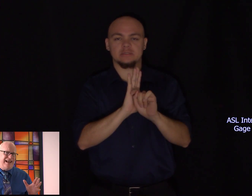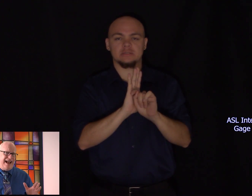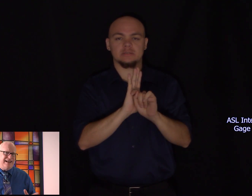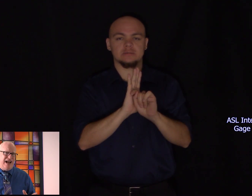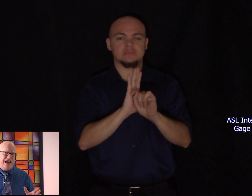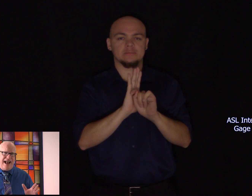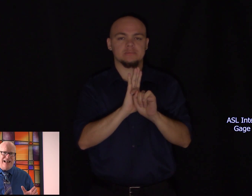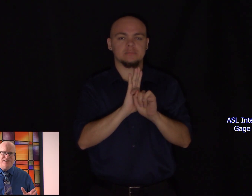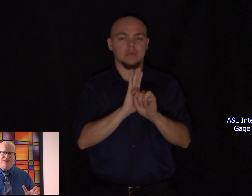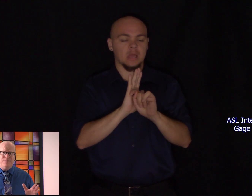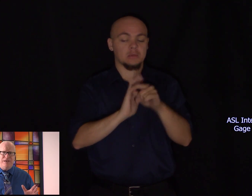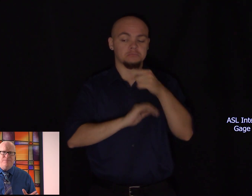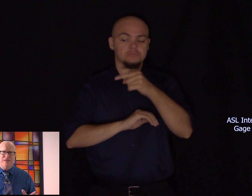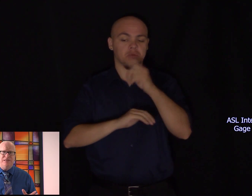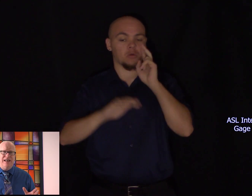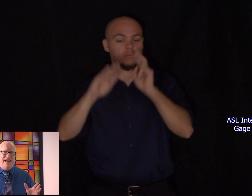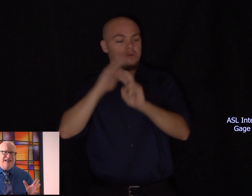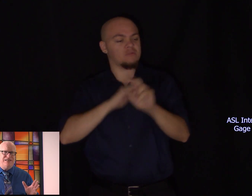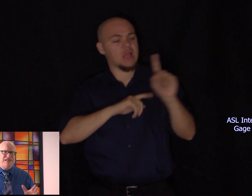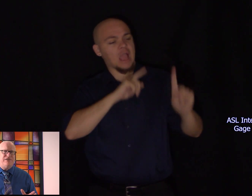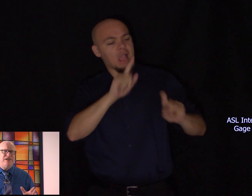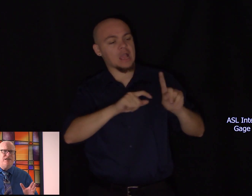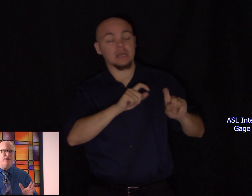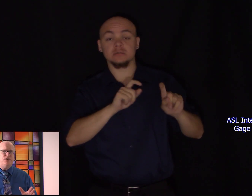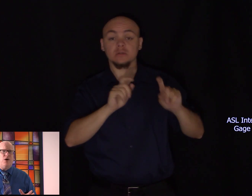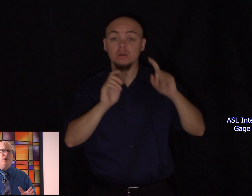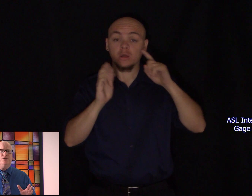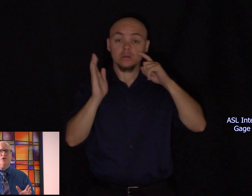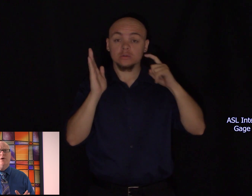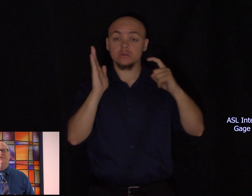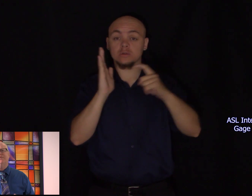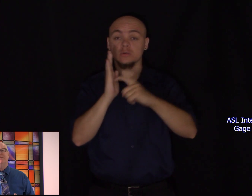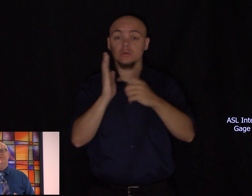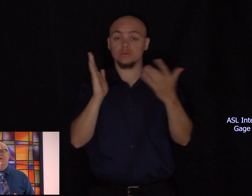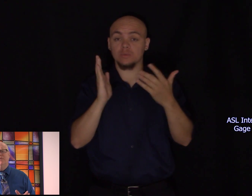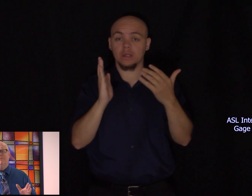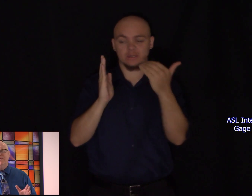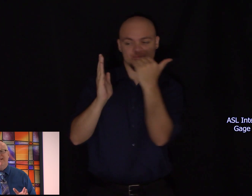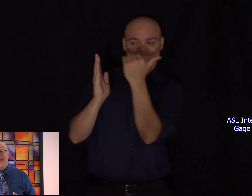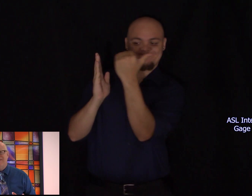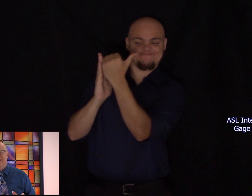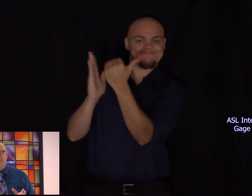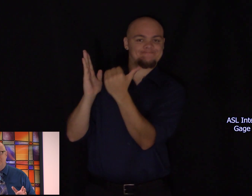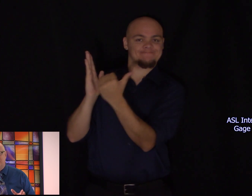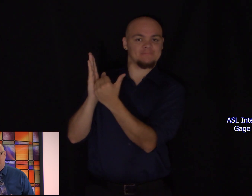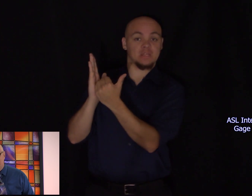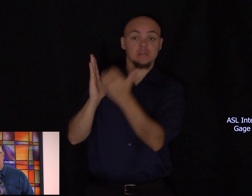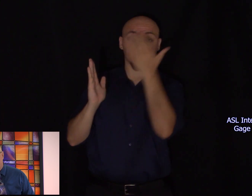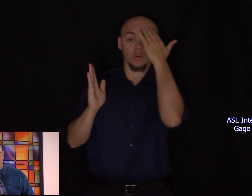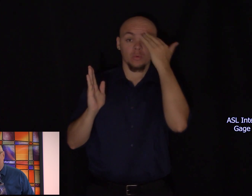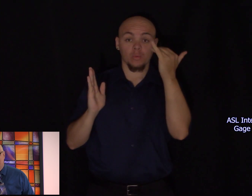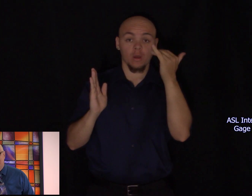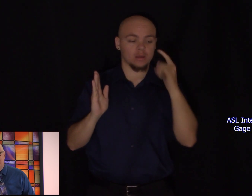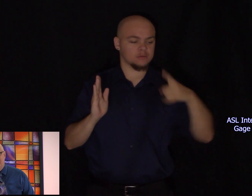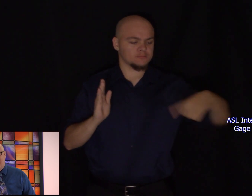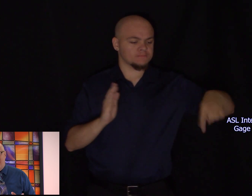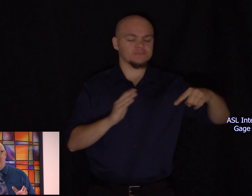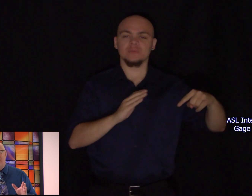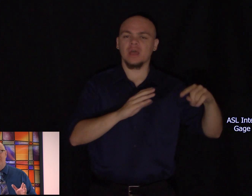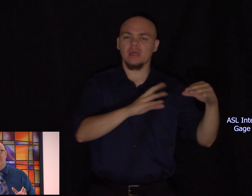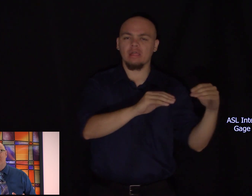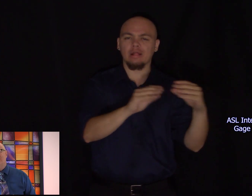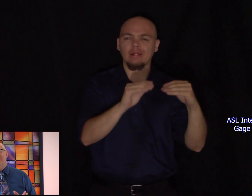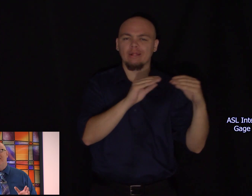haggai asks the people a series of rhetorical questions to bring out a truth about the murmuring